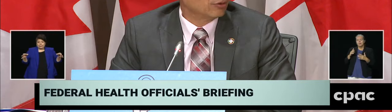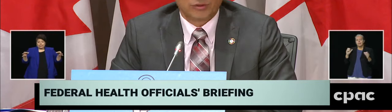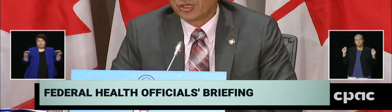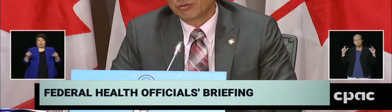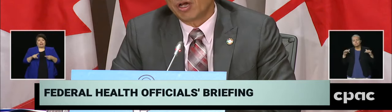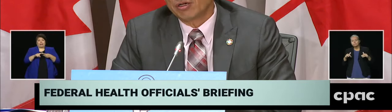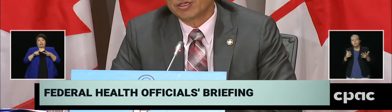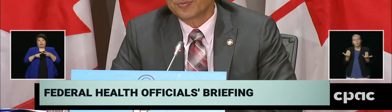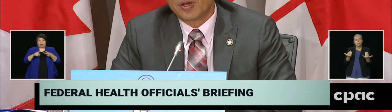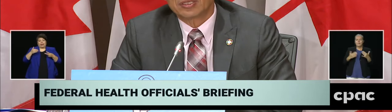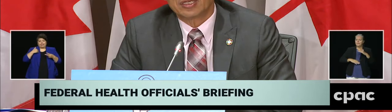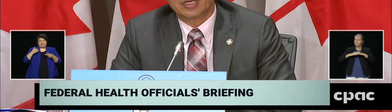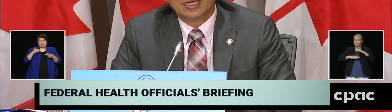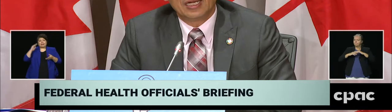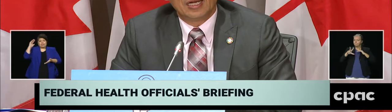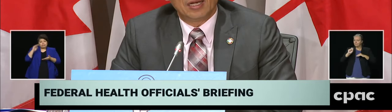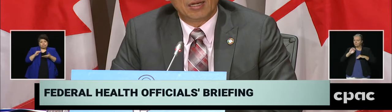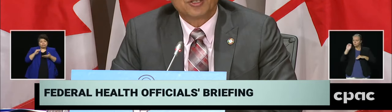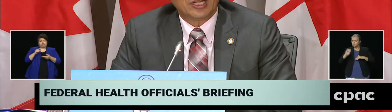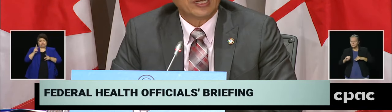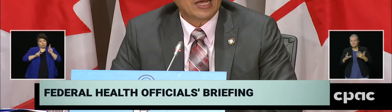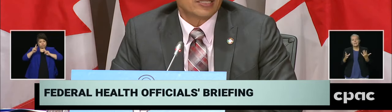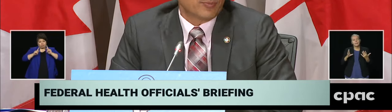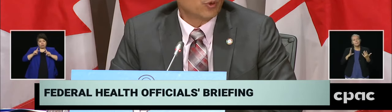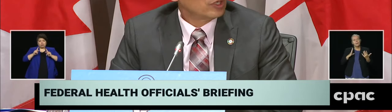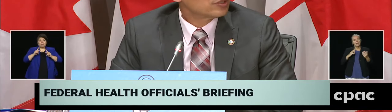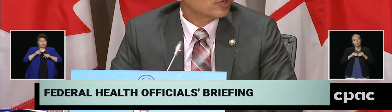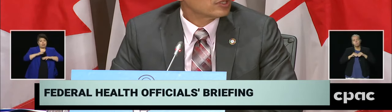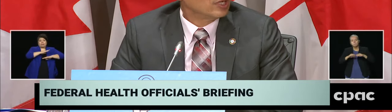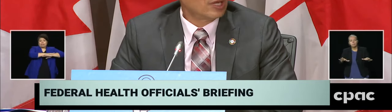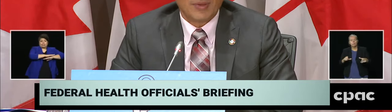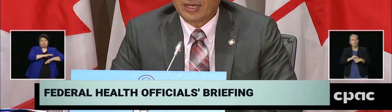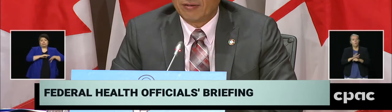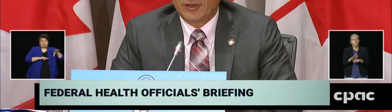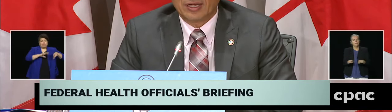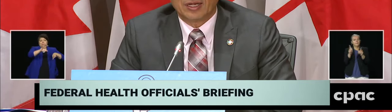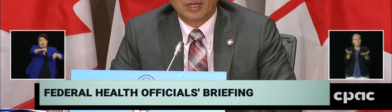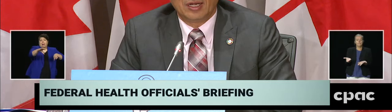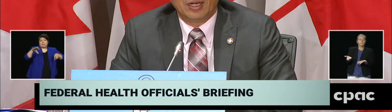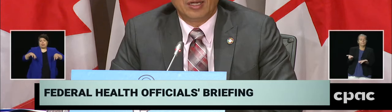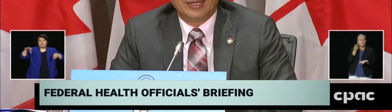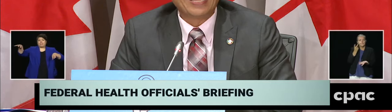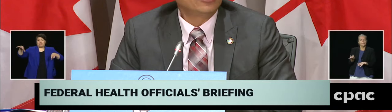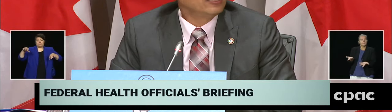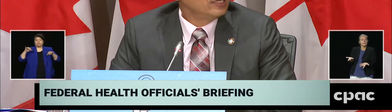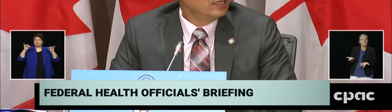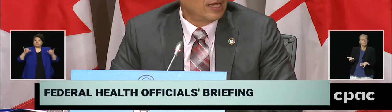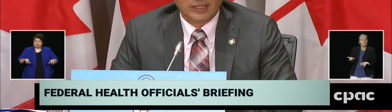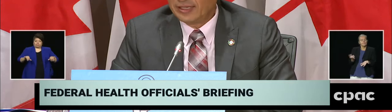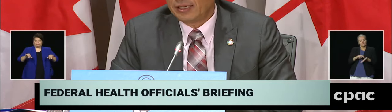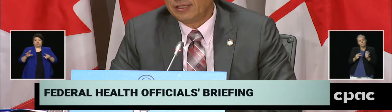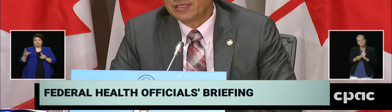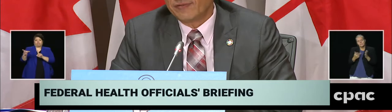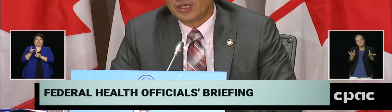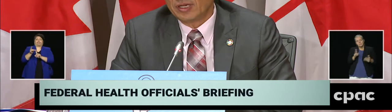PUT EVERYTHING IN PLACE WITH